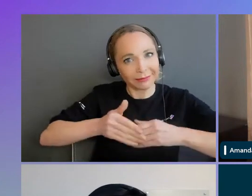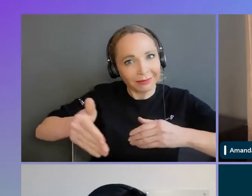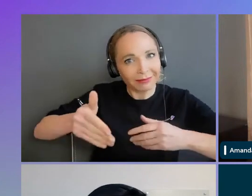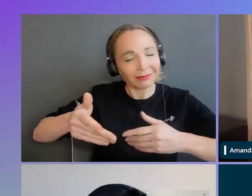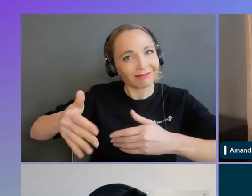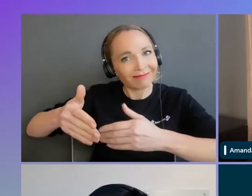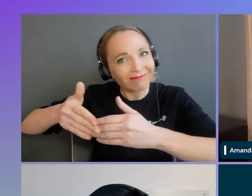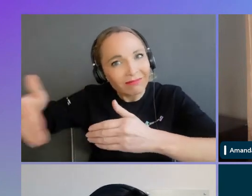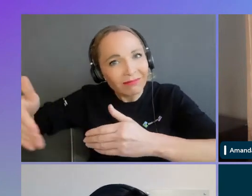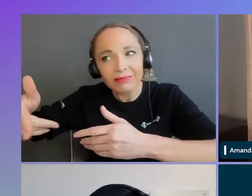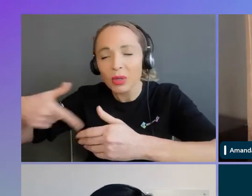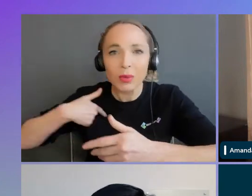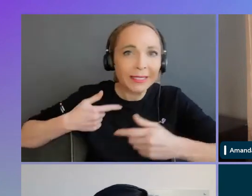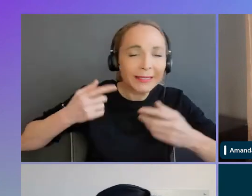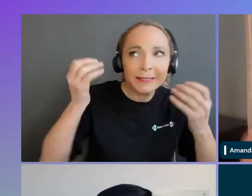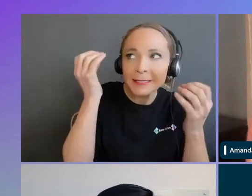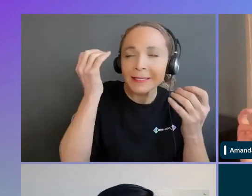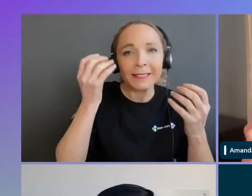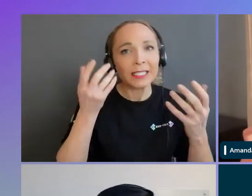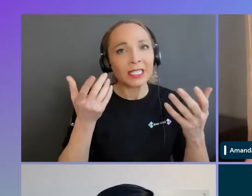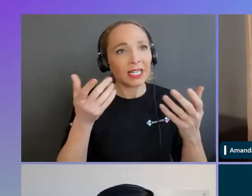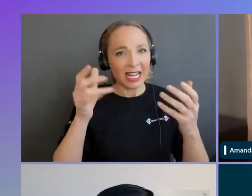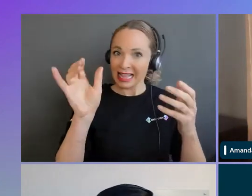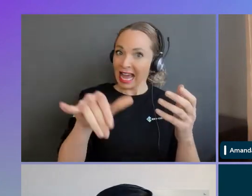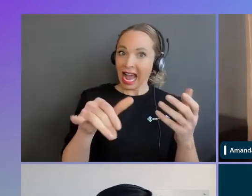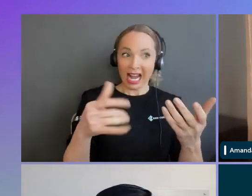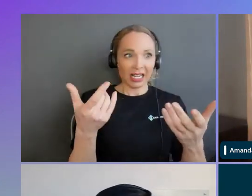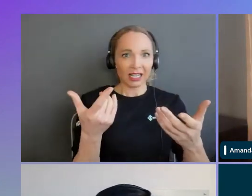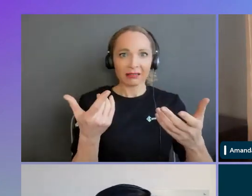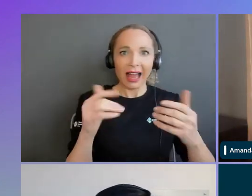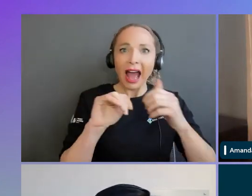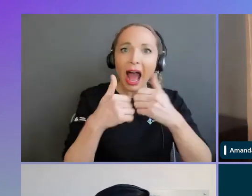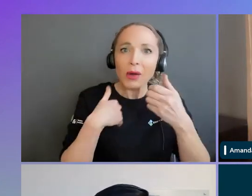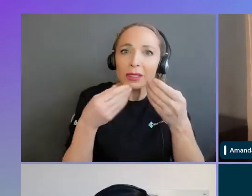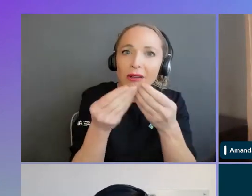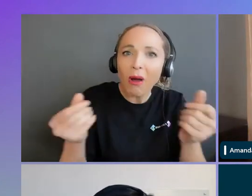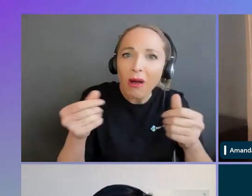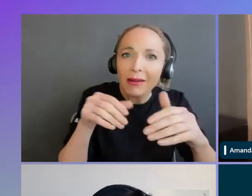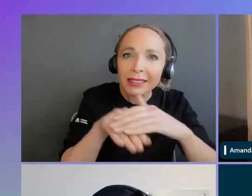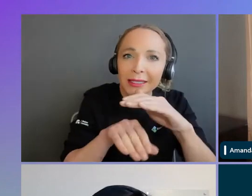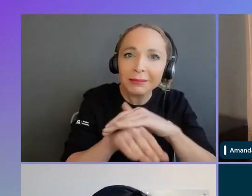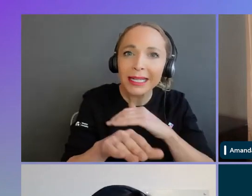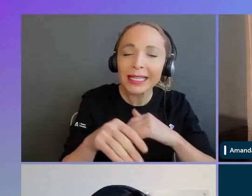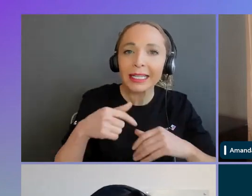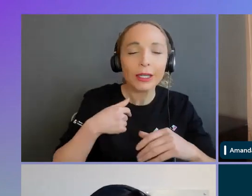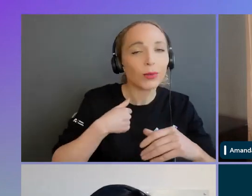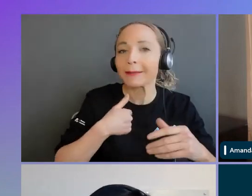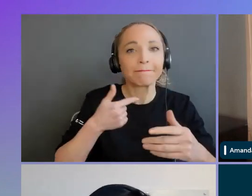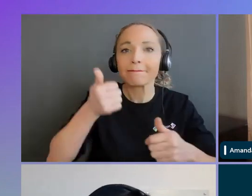accessibility as part of our definition of, of done for every user story. Um, so we also, uh, incorporated accessibility